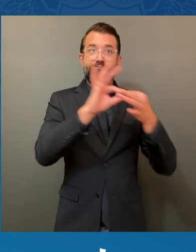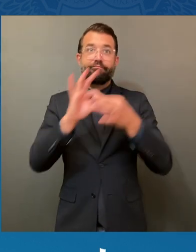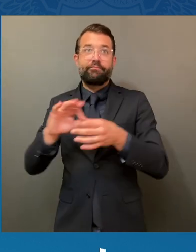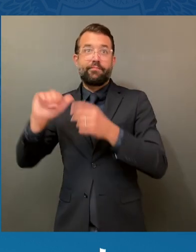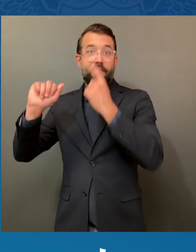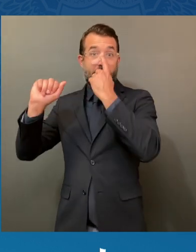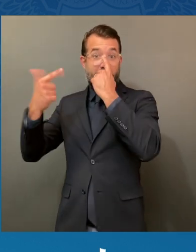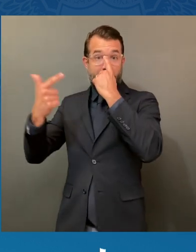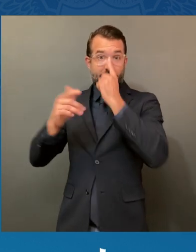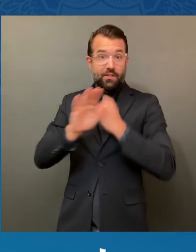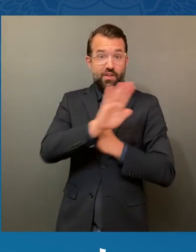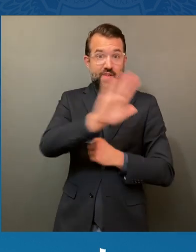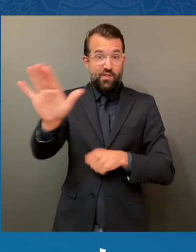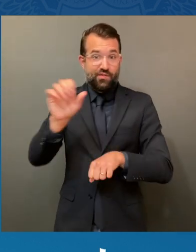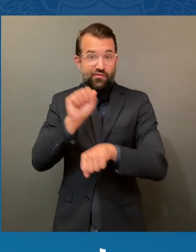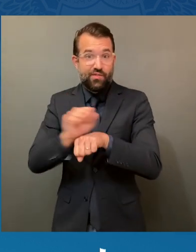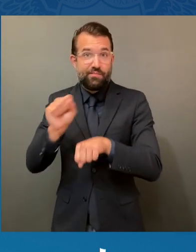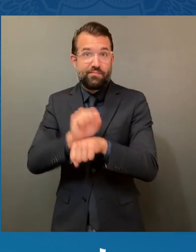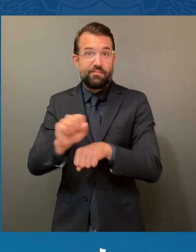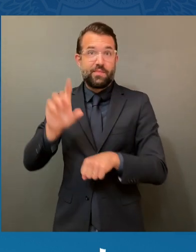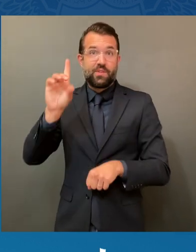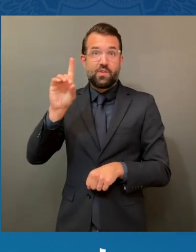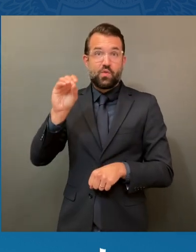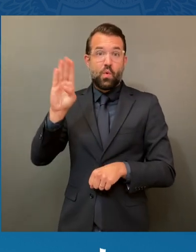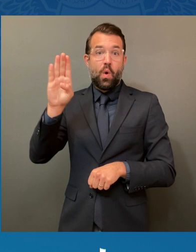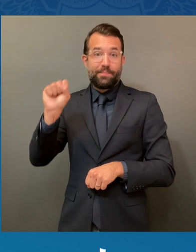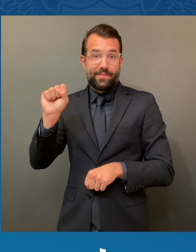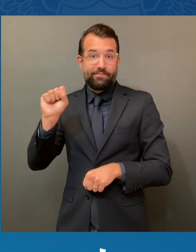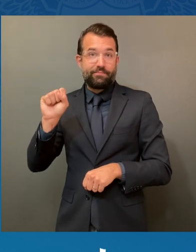Dobbs also intentionally shifted the fight